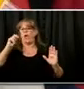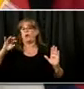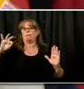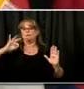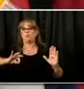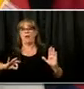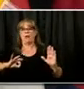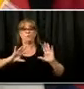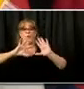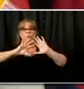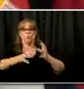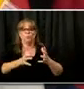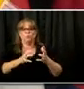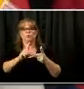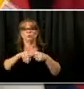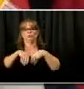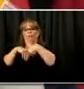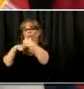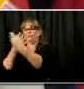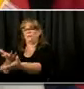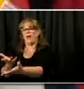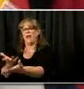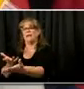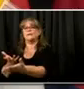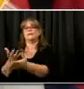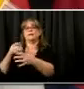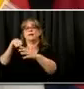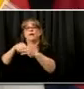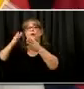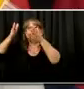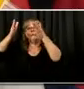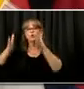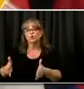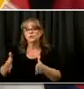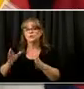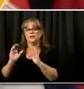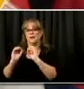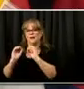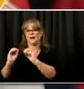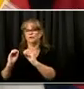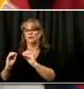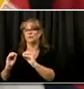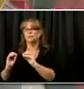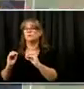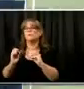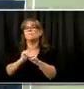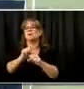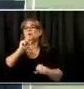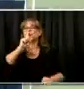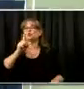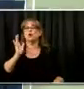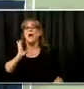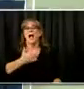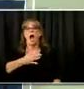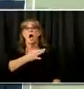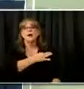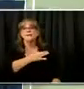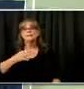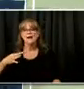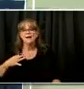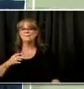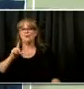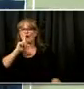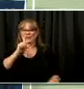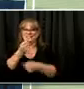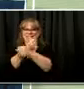environments where we have a level of confidence around the safety and health of our staff as well